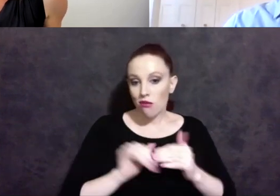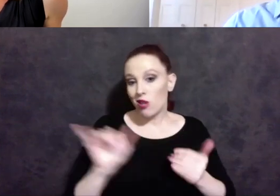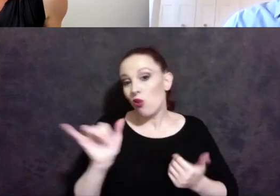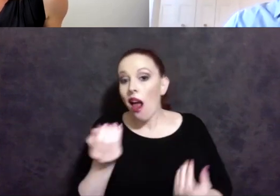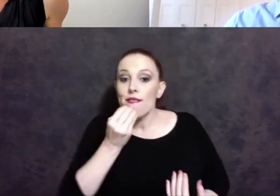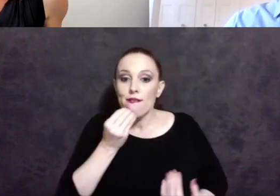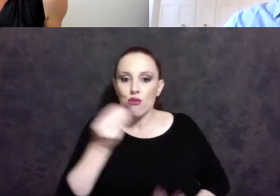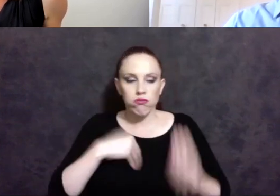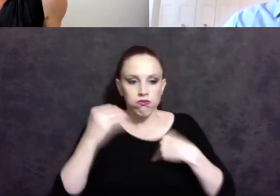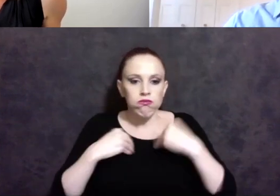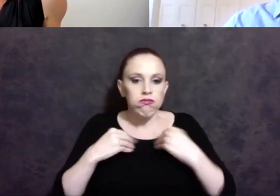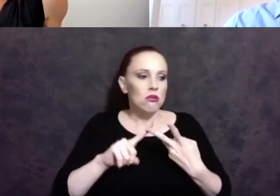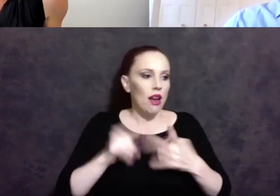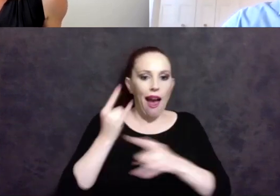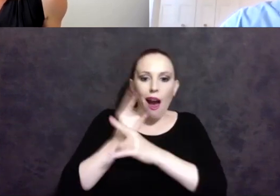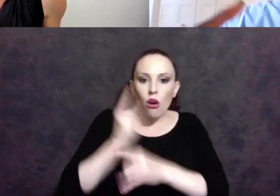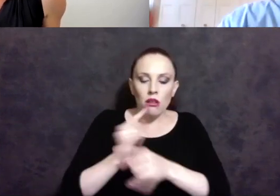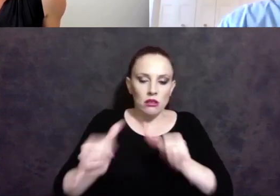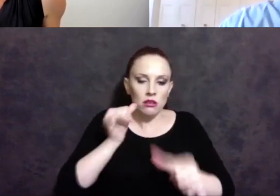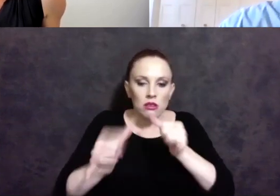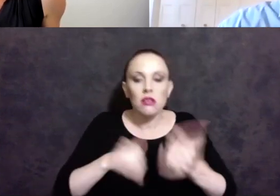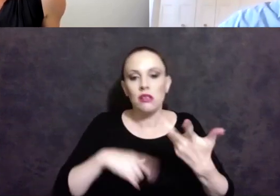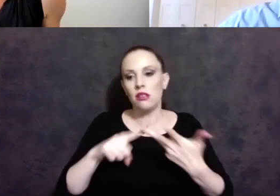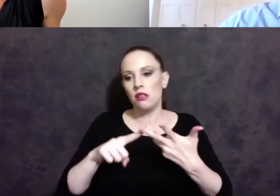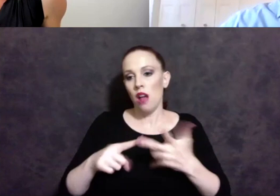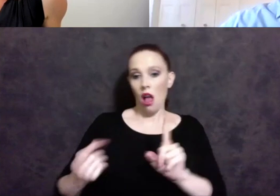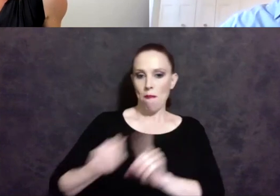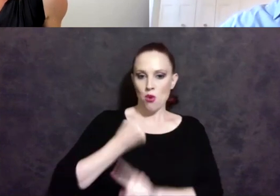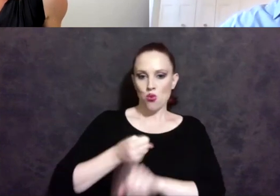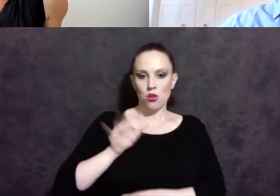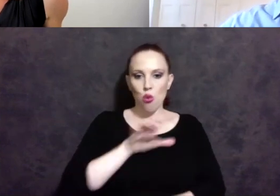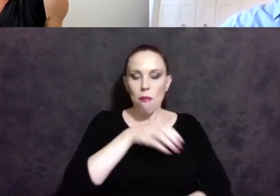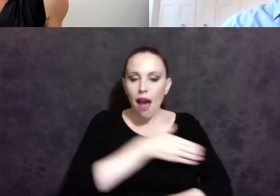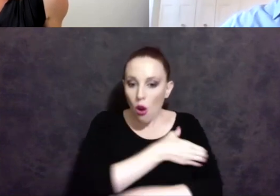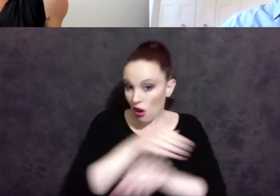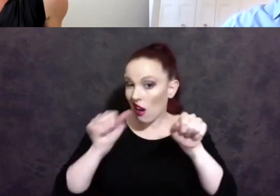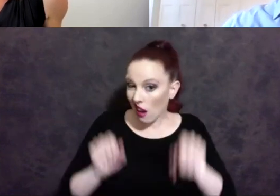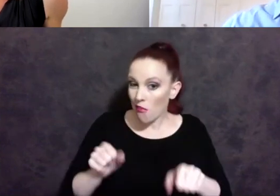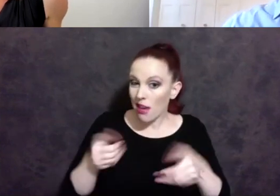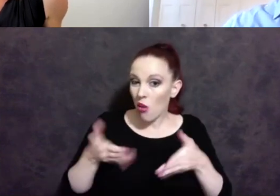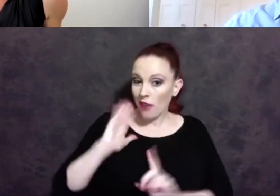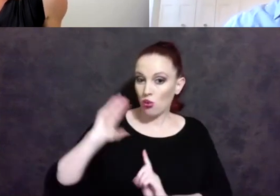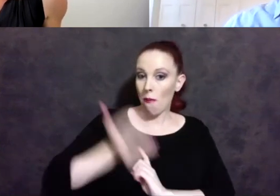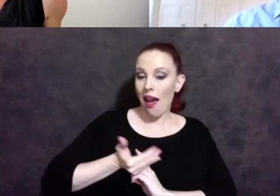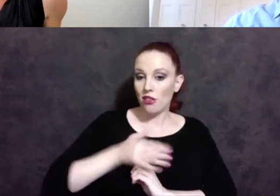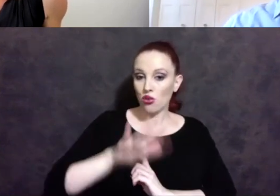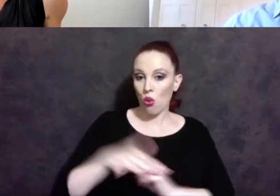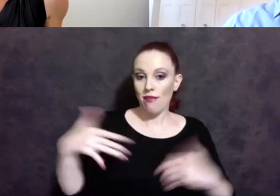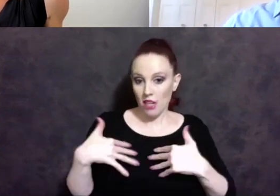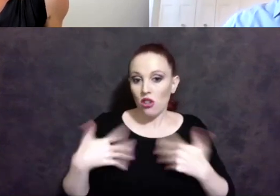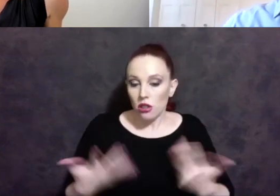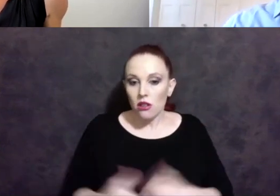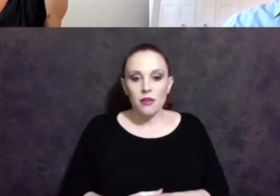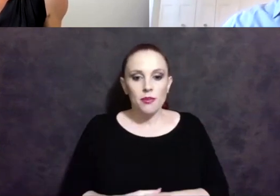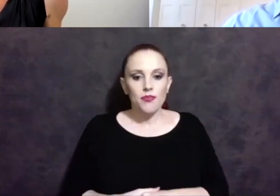Alcohol can be a way of masking. Abuse of power can be a way of masking. And so, I realize